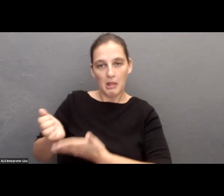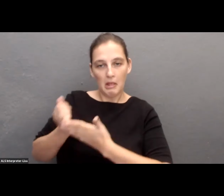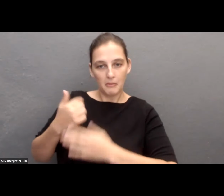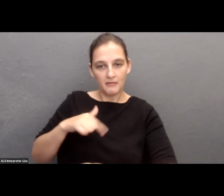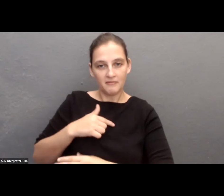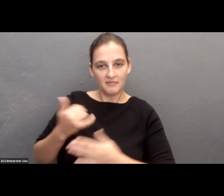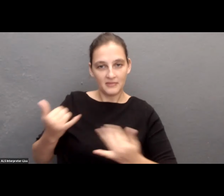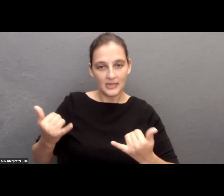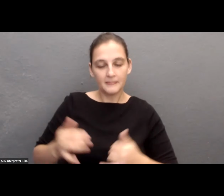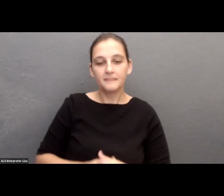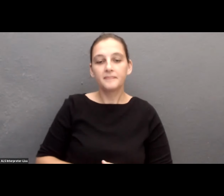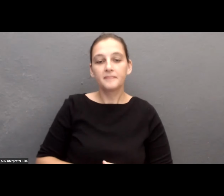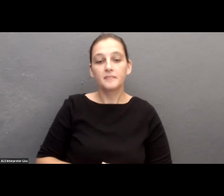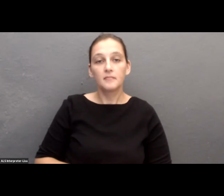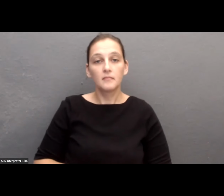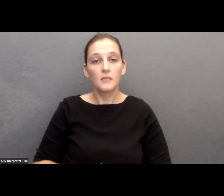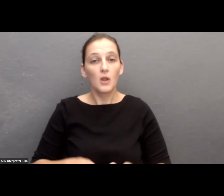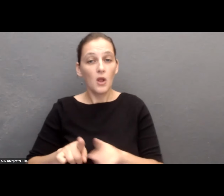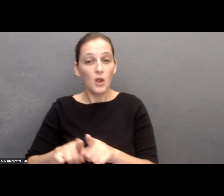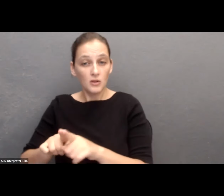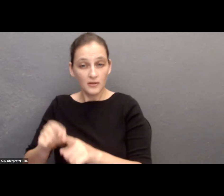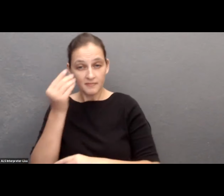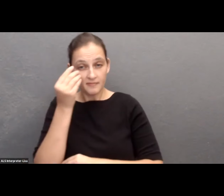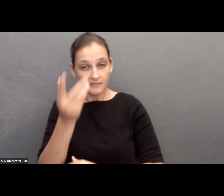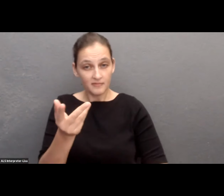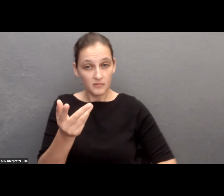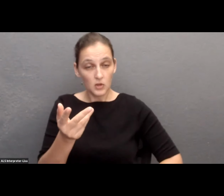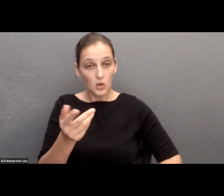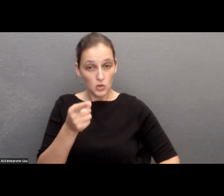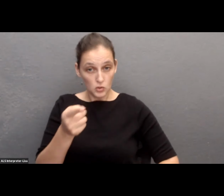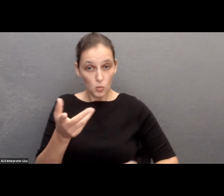Also, I just wanted to let you know if you need the captioning.